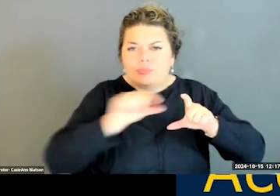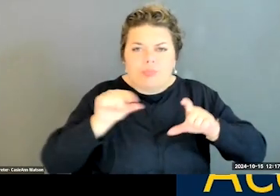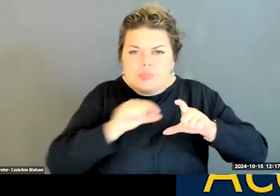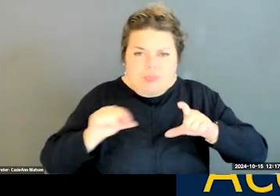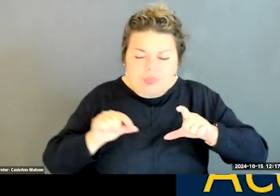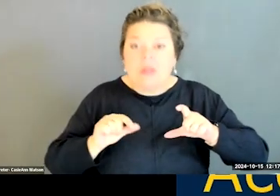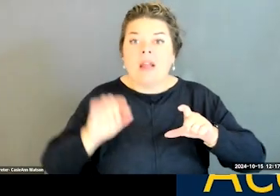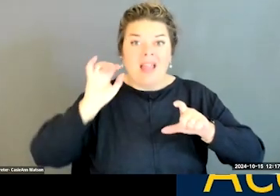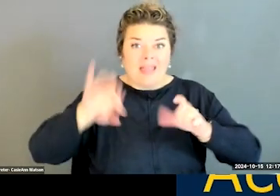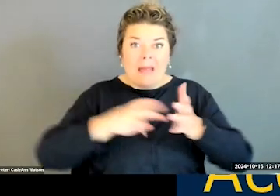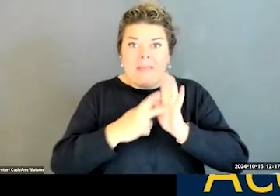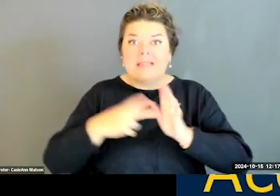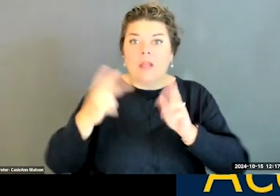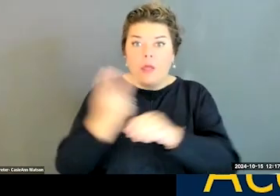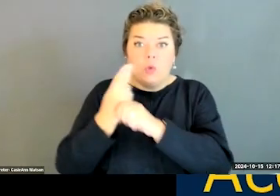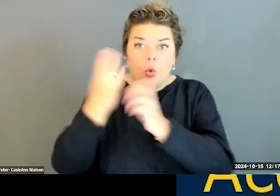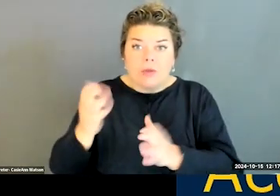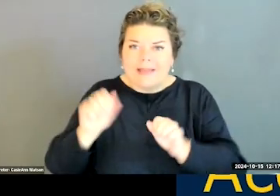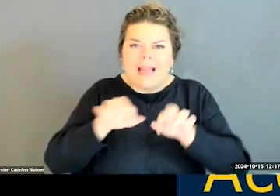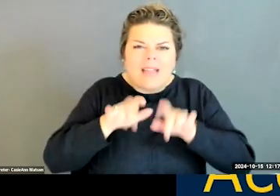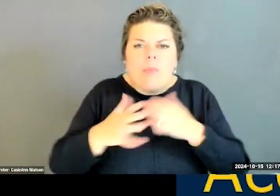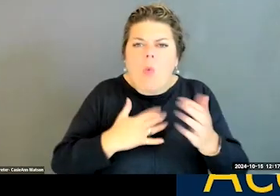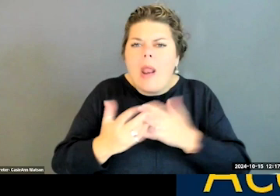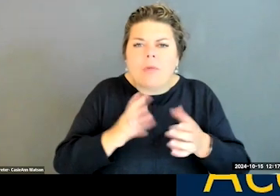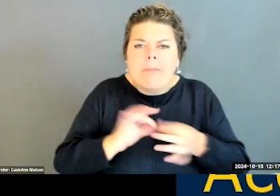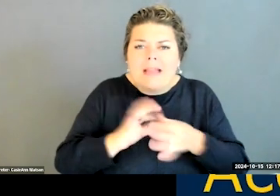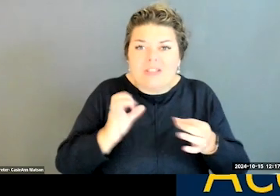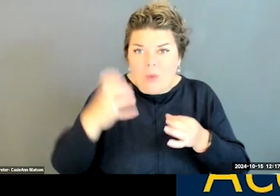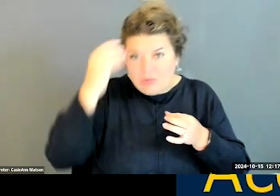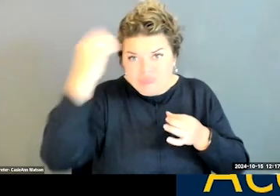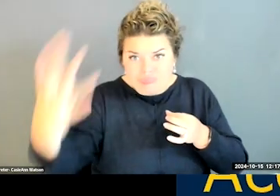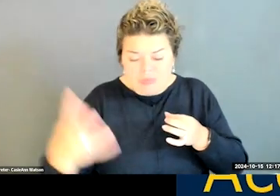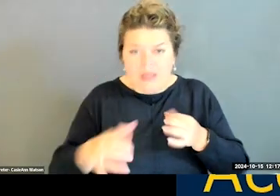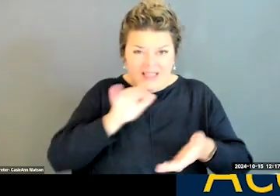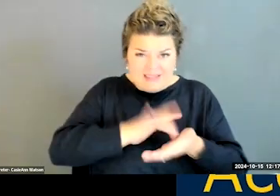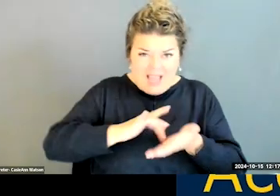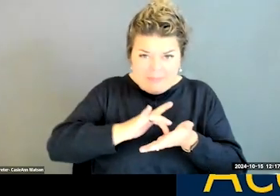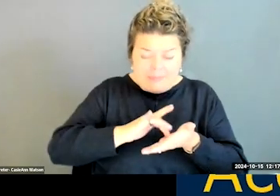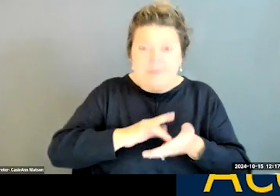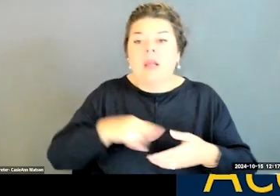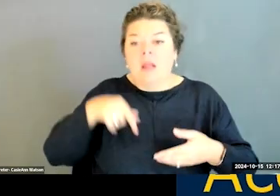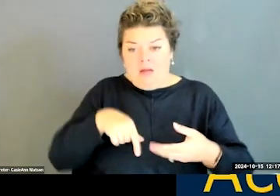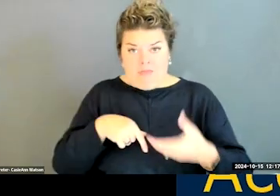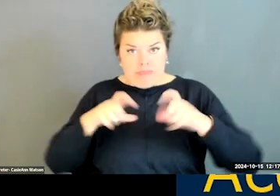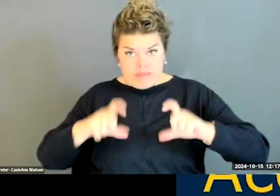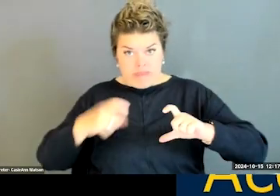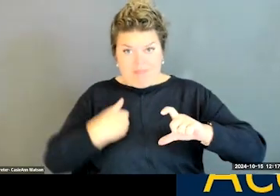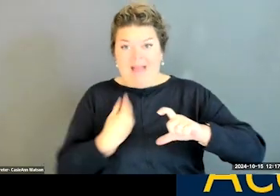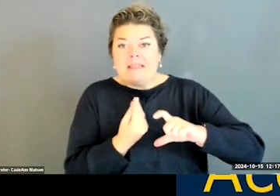and it allows a user to type in the message they want to deliver, and then the tablet itself has a speaker that allows them then to communicate